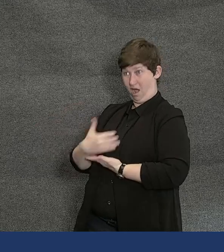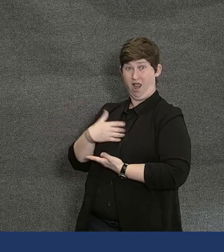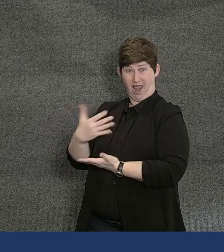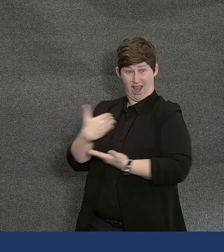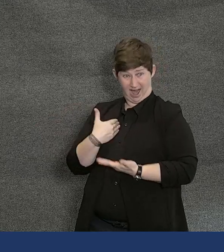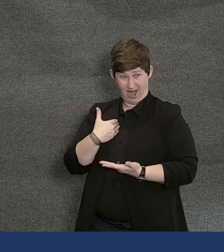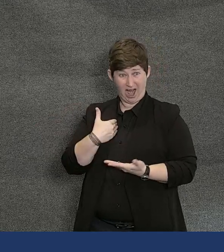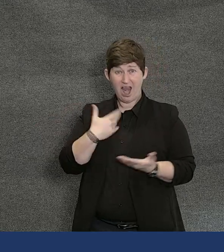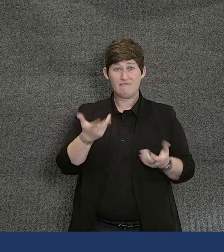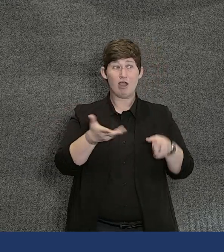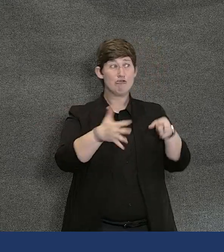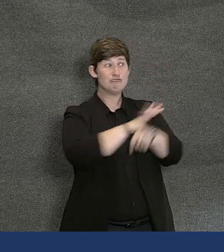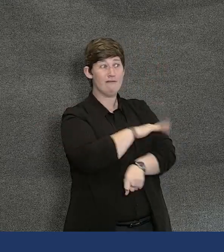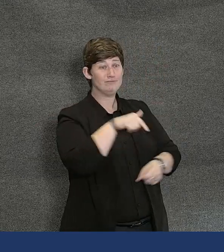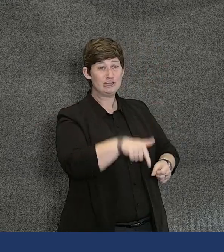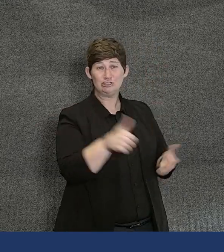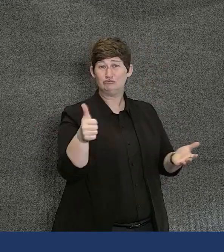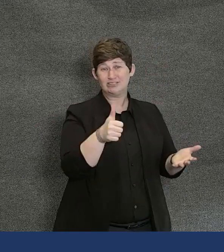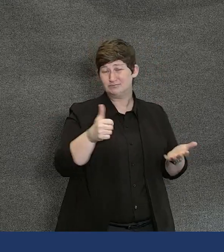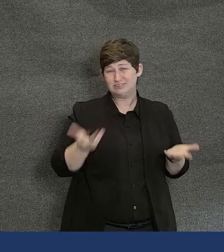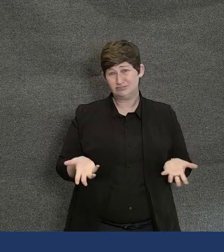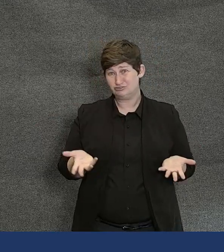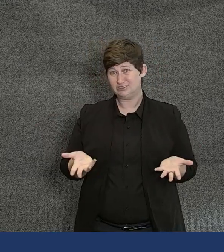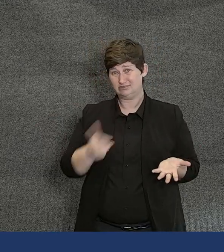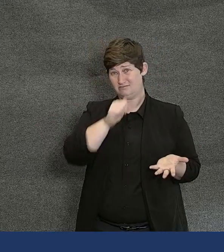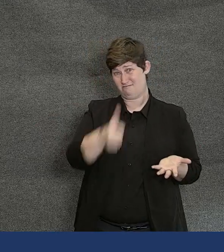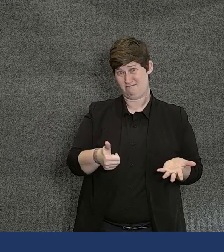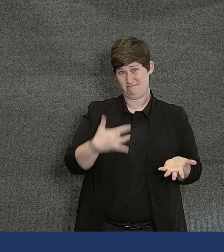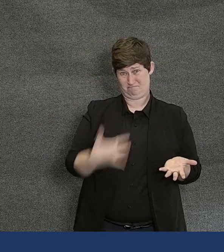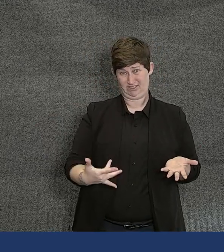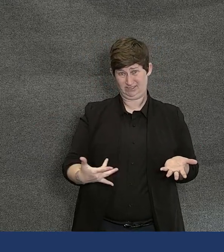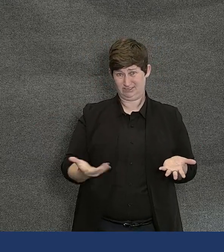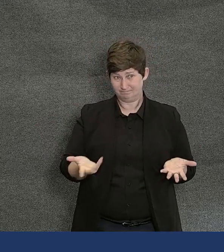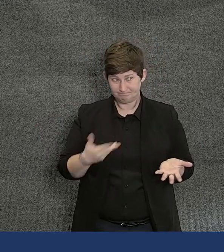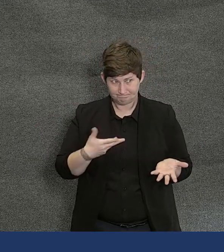to and from the location that I was going to.